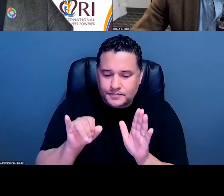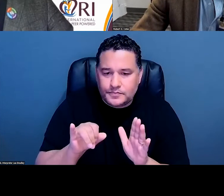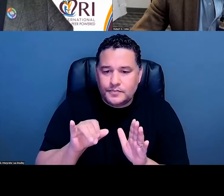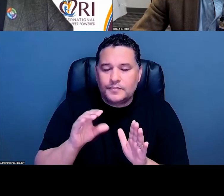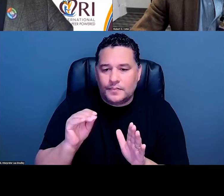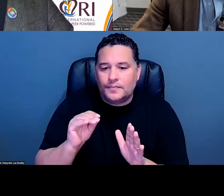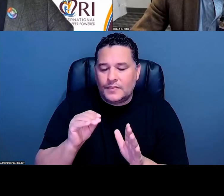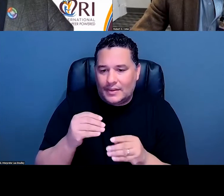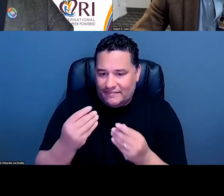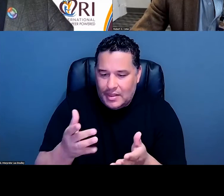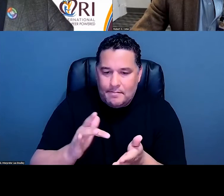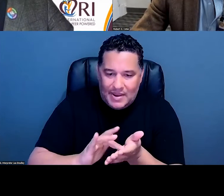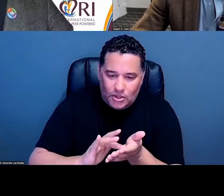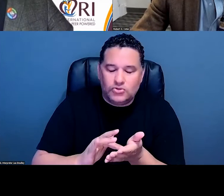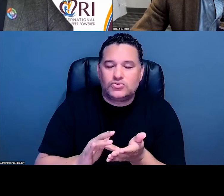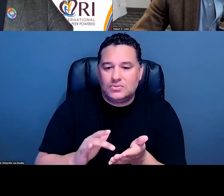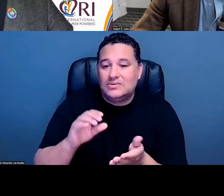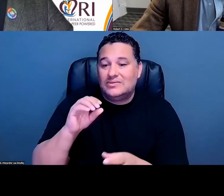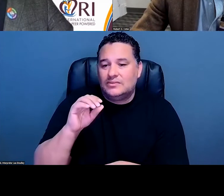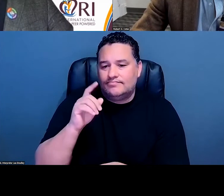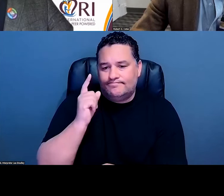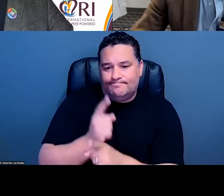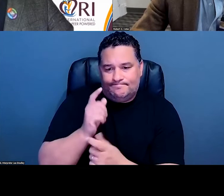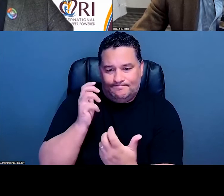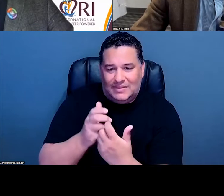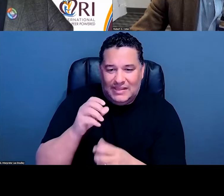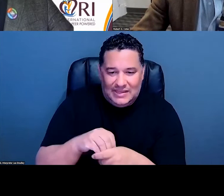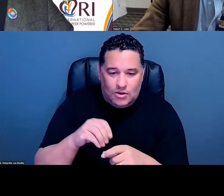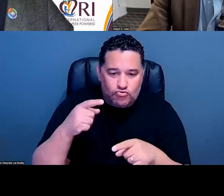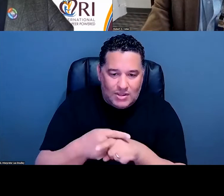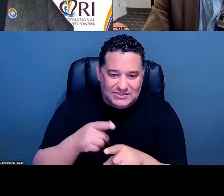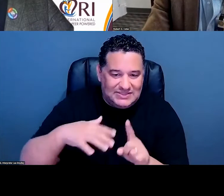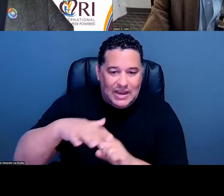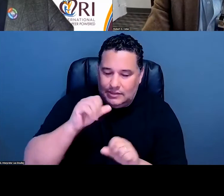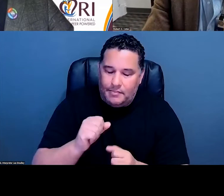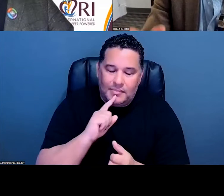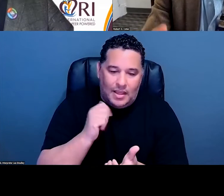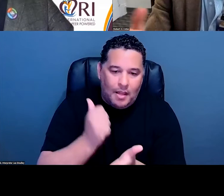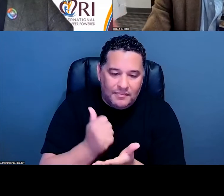I DENT TPEU KAEGS OF THESE SYMPTOMS